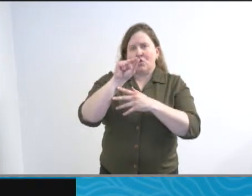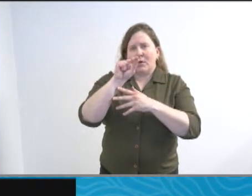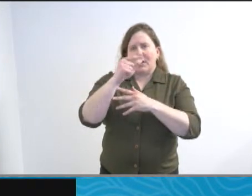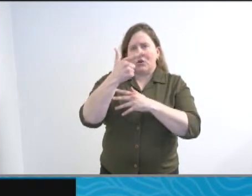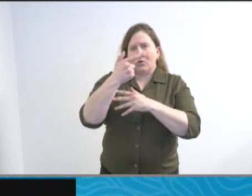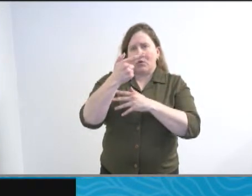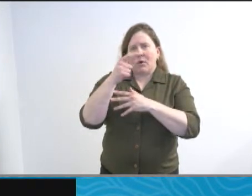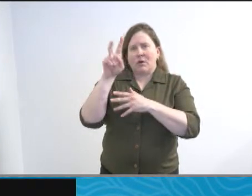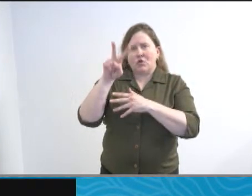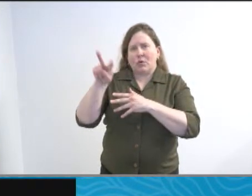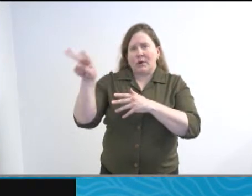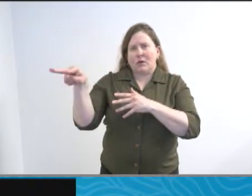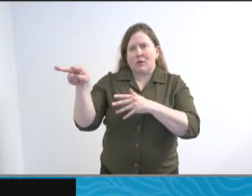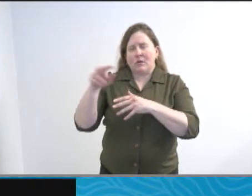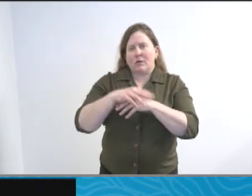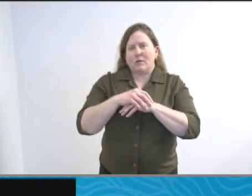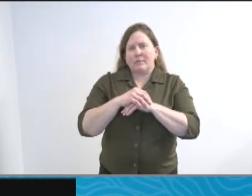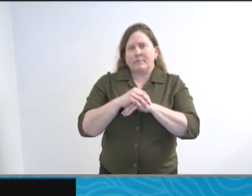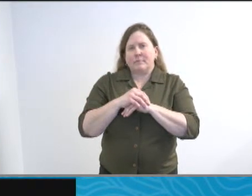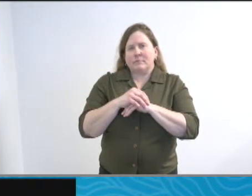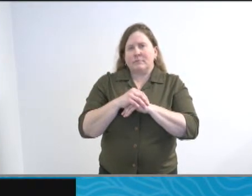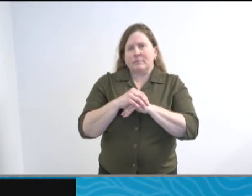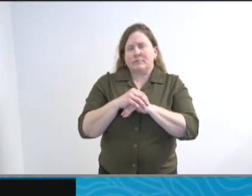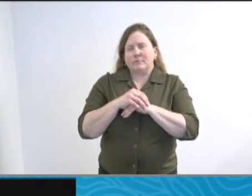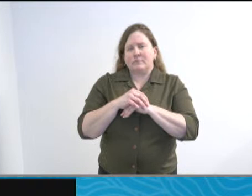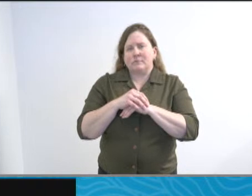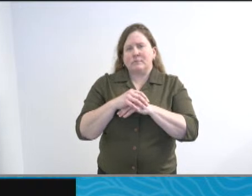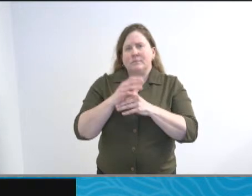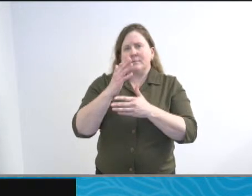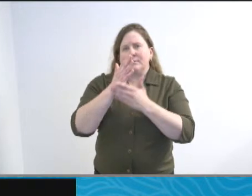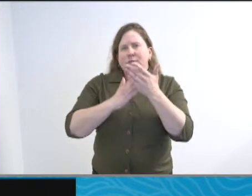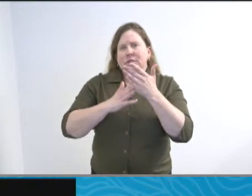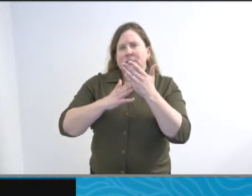that we had the thought exchanging some of, some of the ideas that share the bubbles right there,